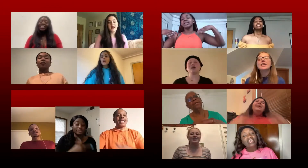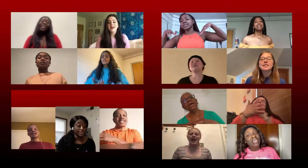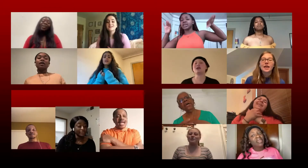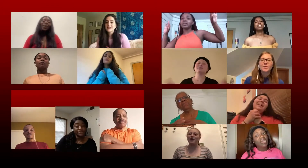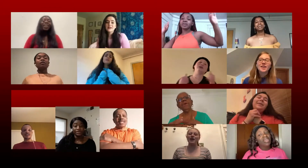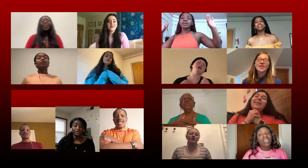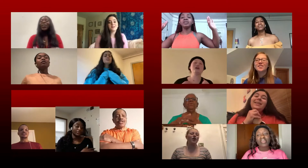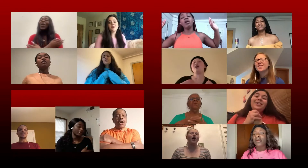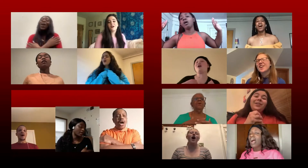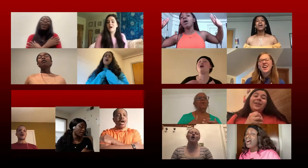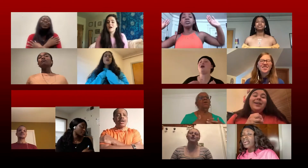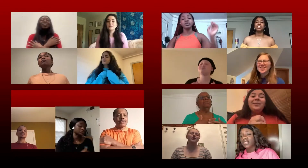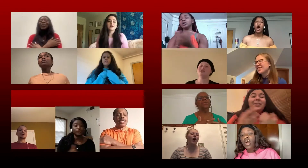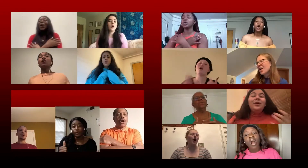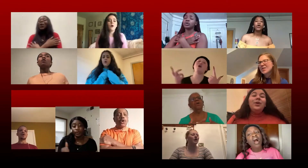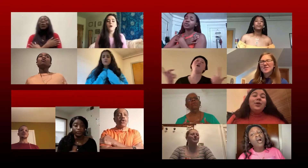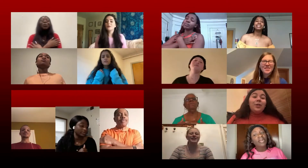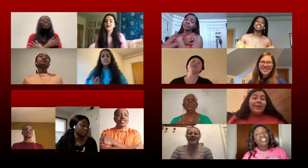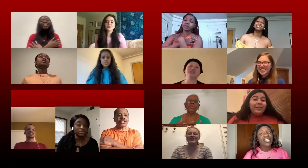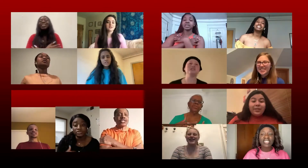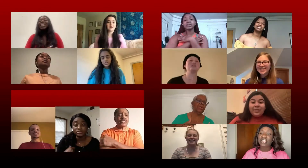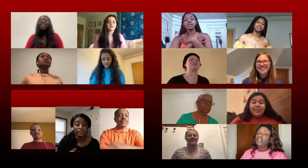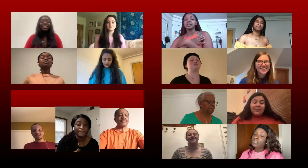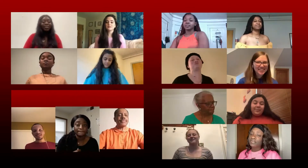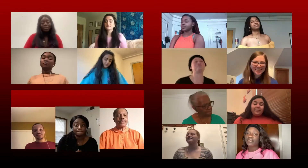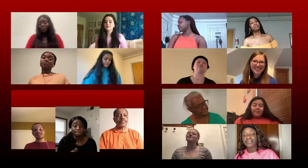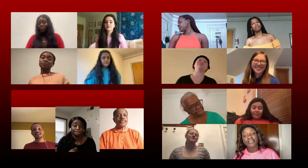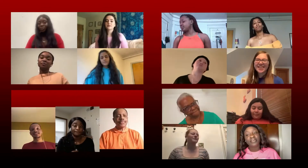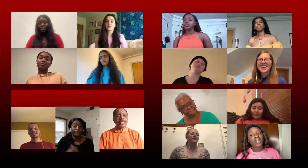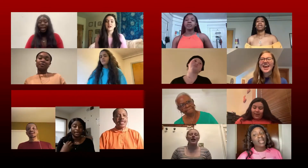Take me in Your arms and hold me, Jesus